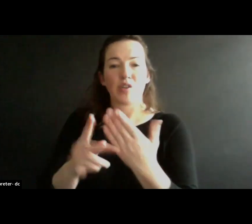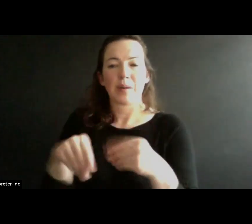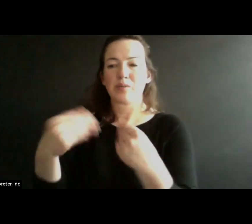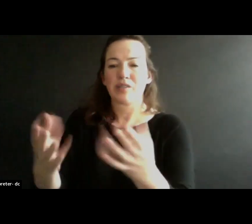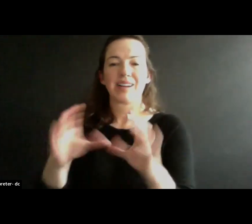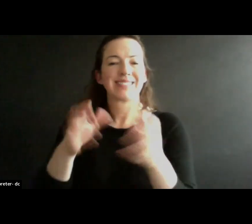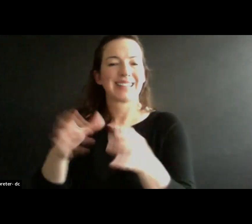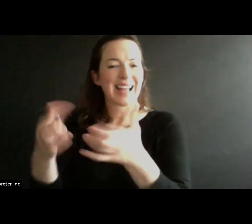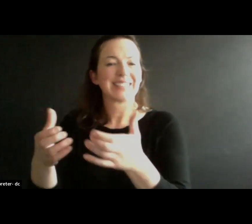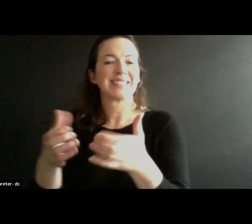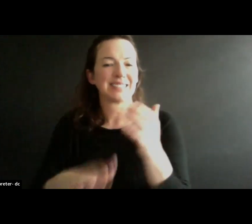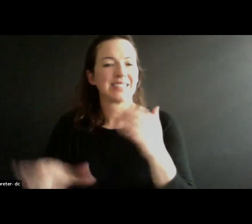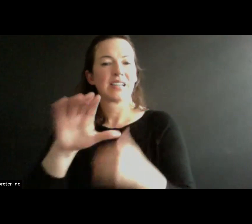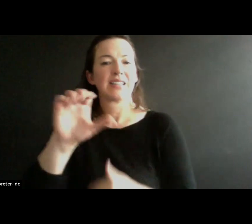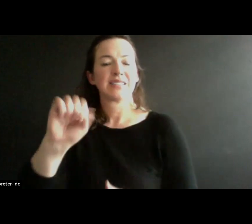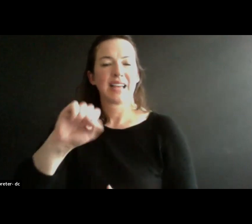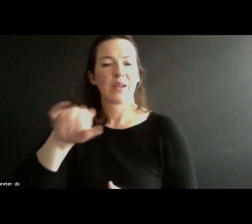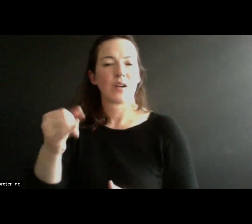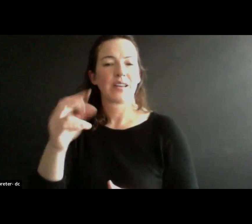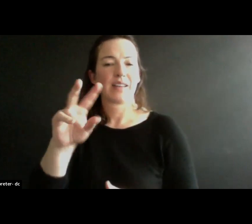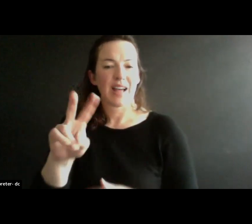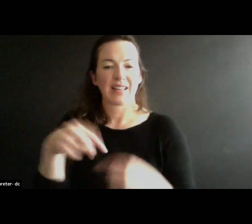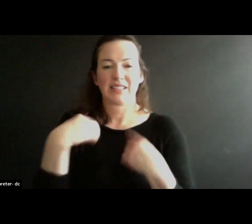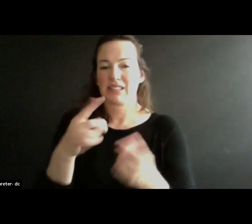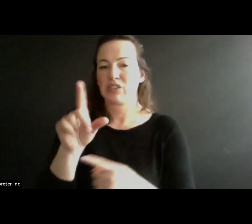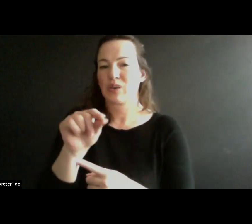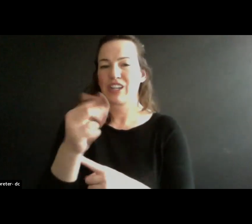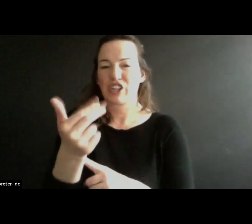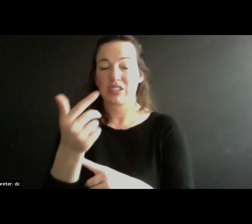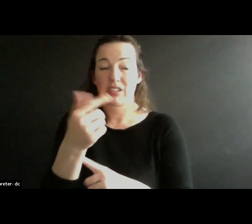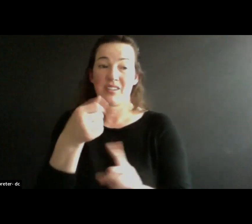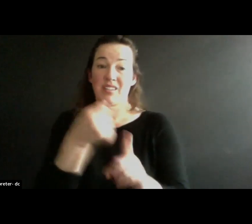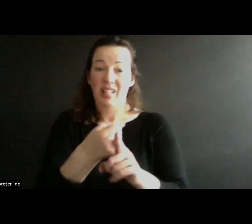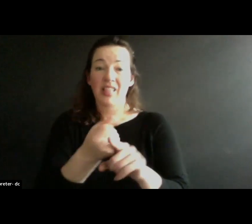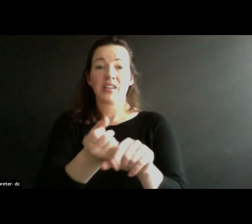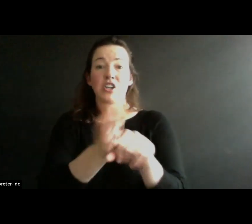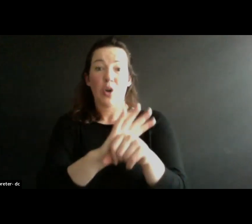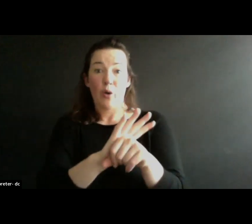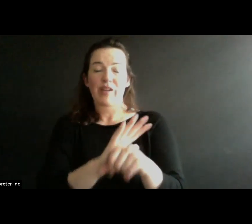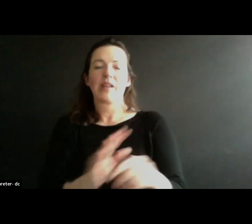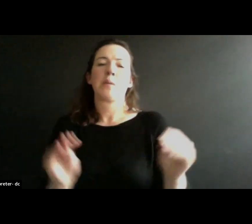throughout Sound Cube Valley. Since 2,013. Because of Covid we were able to extend our